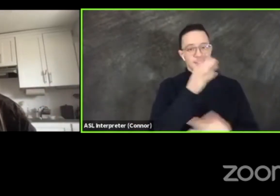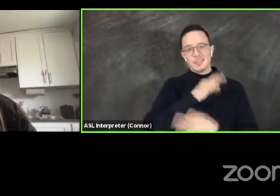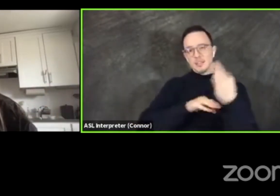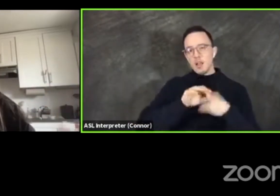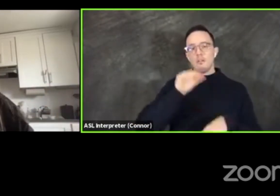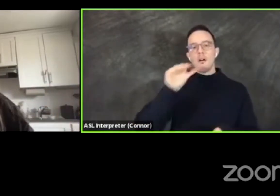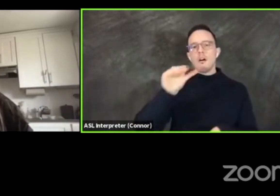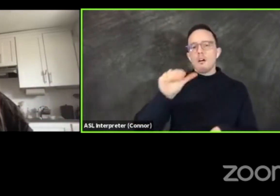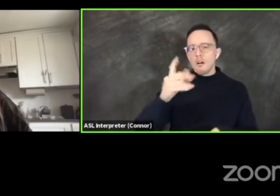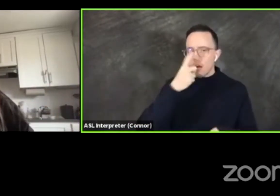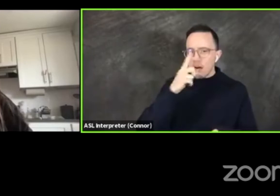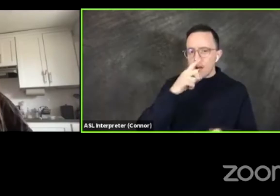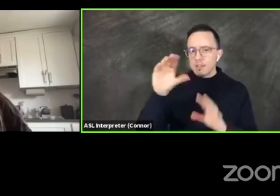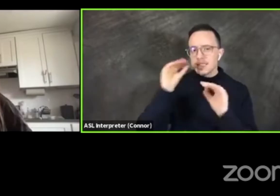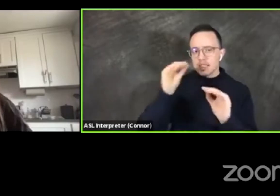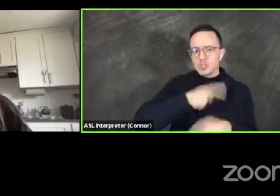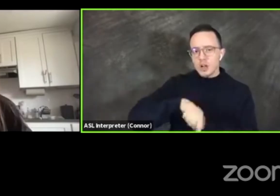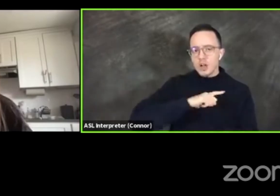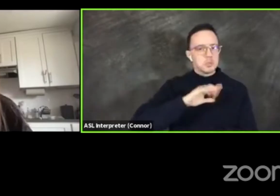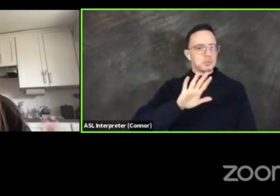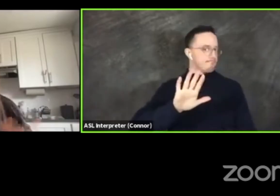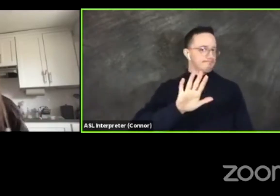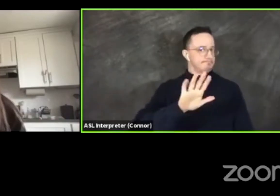LEARNING ON INDIGENOUS AND FIRST NATIONS PEOPLE. THE NEXT STEP FOR